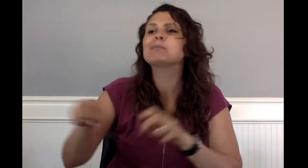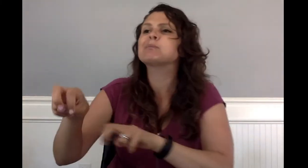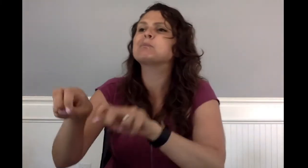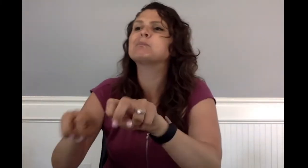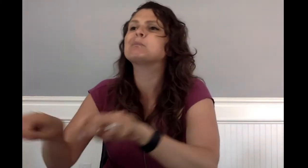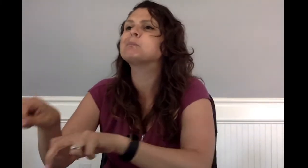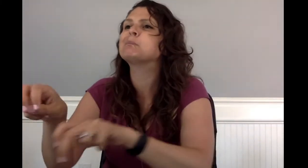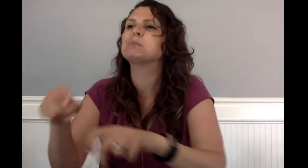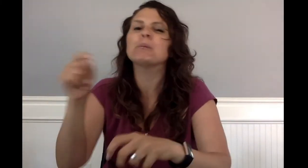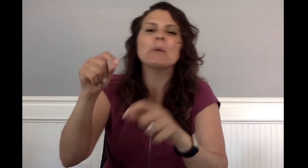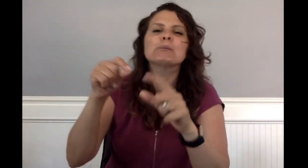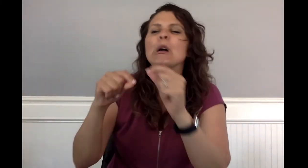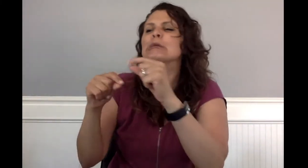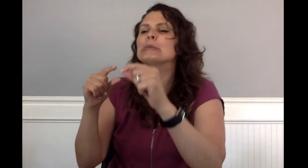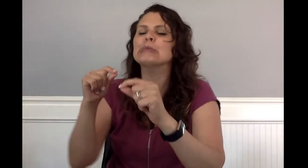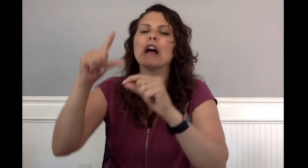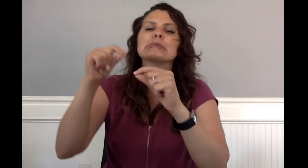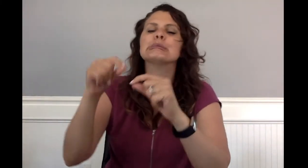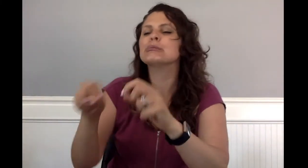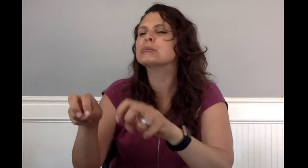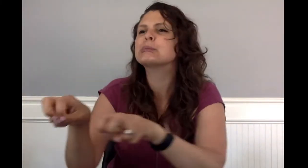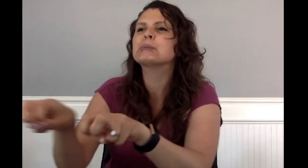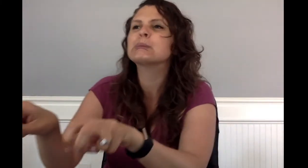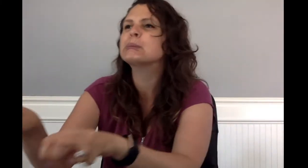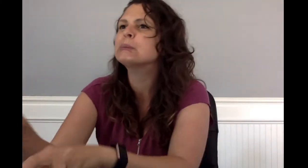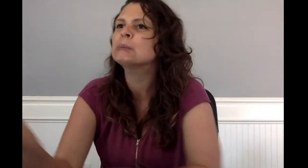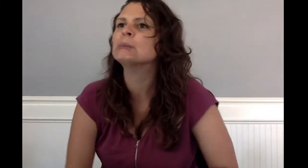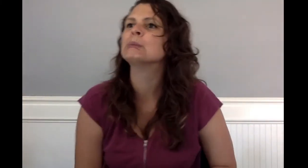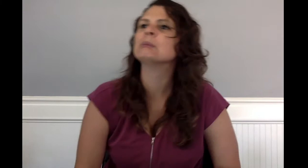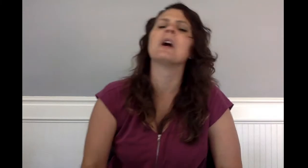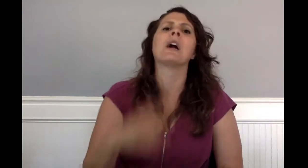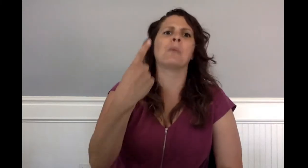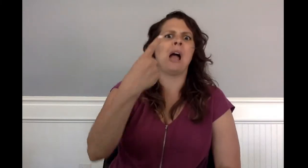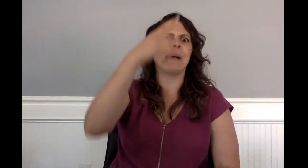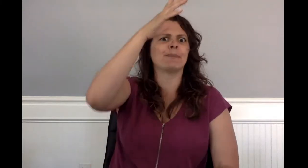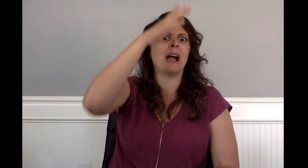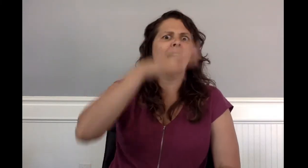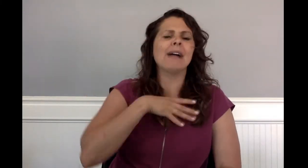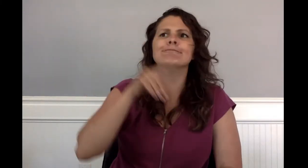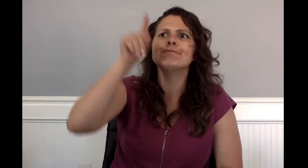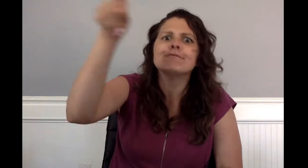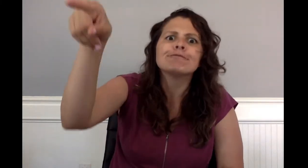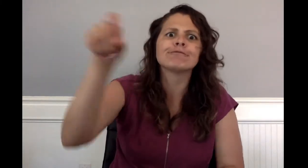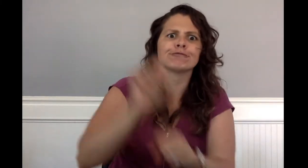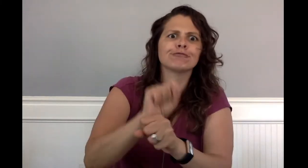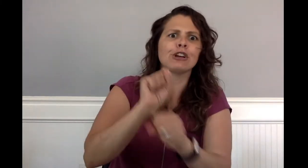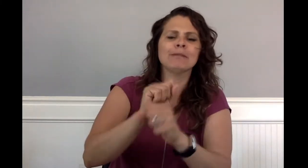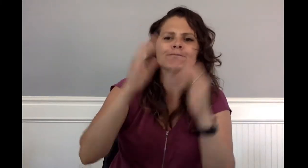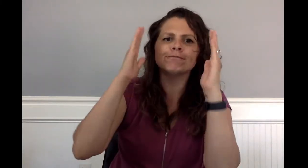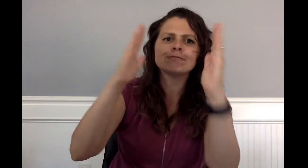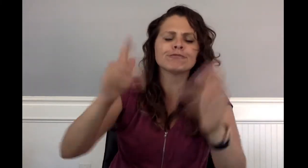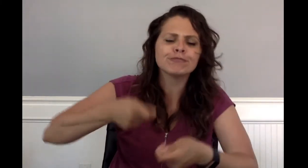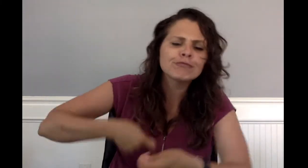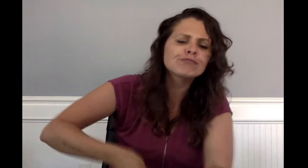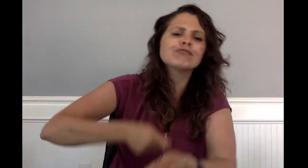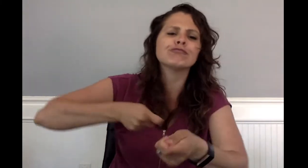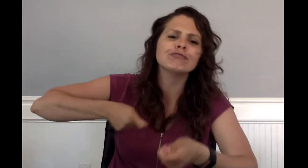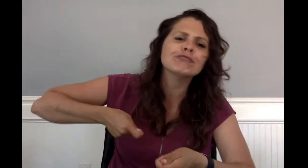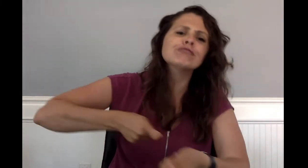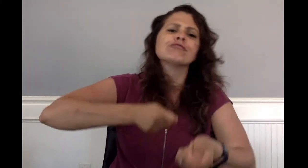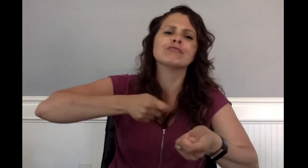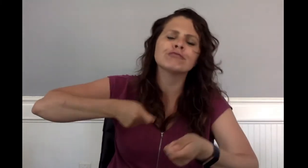clucking at one another. A man was mucking out a stall.